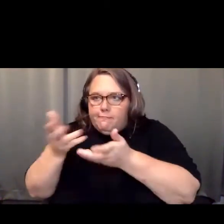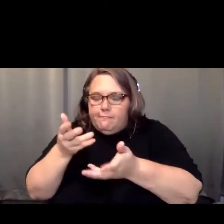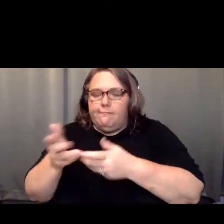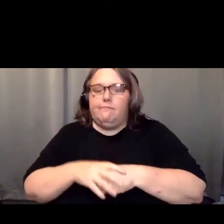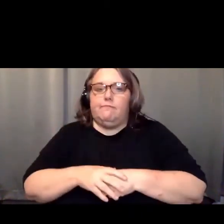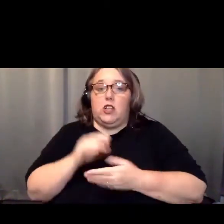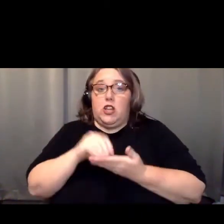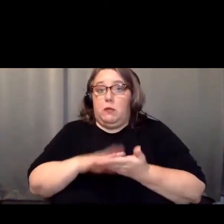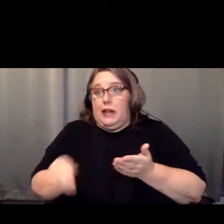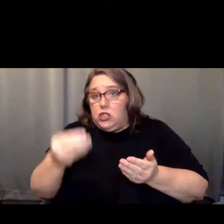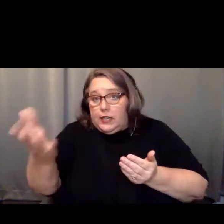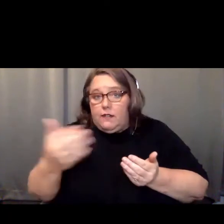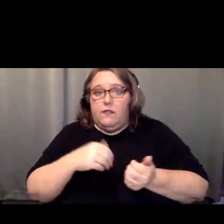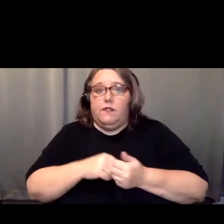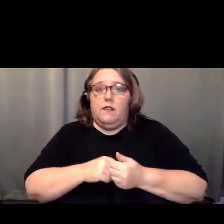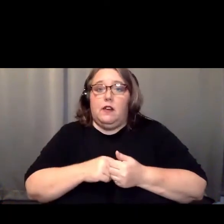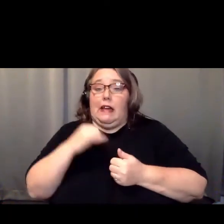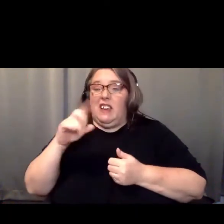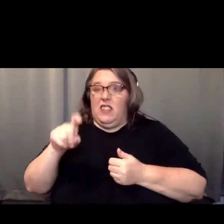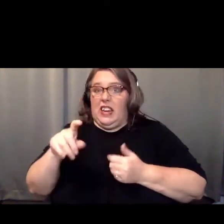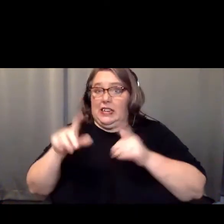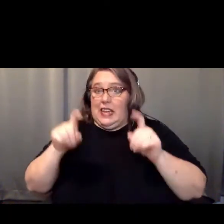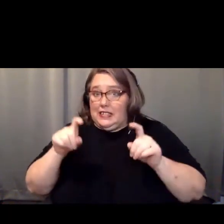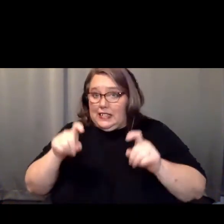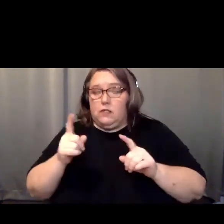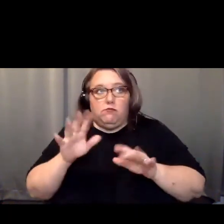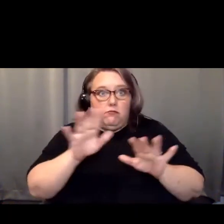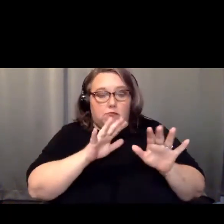if necessary, ask your doctors for letters or documents